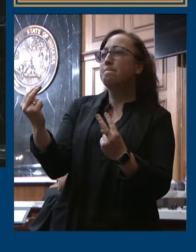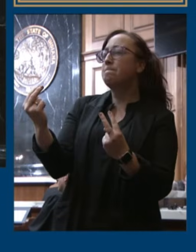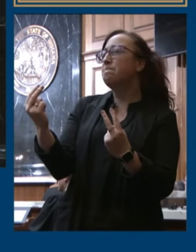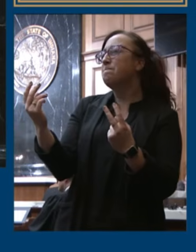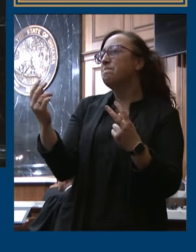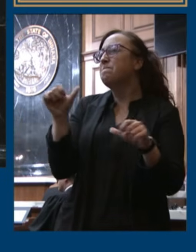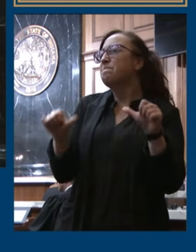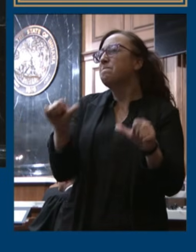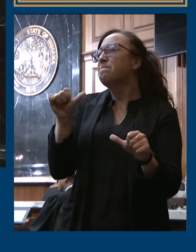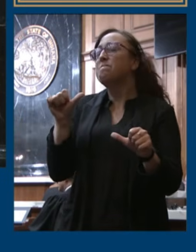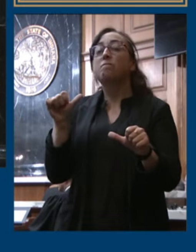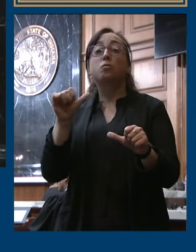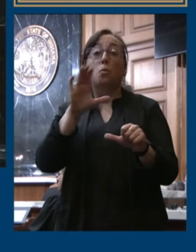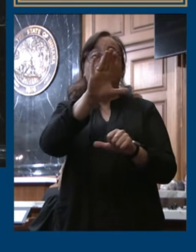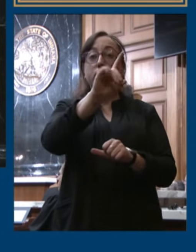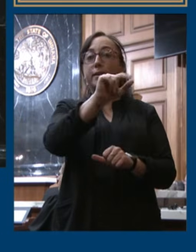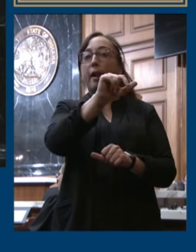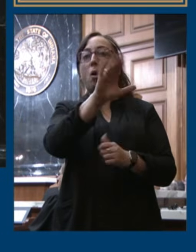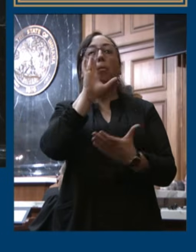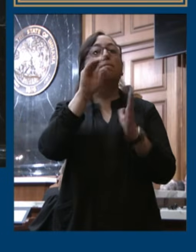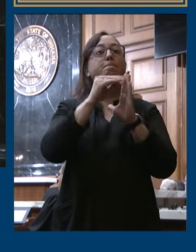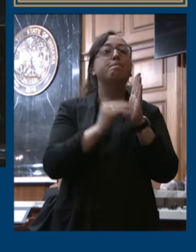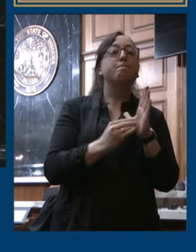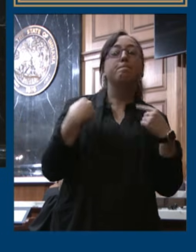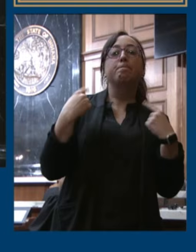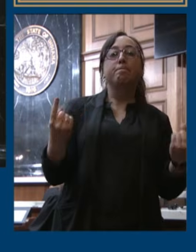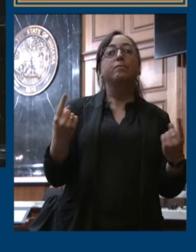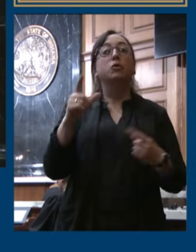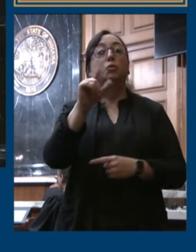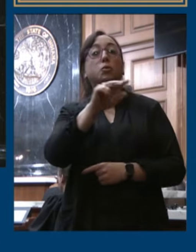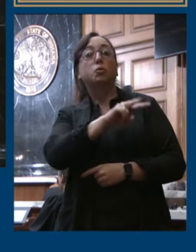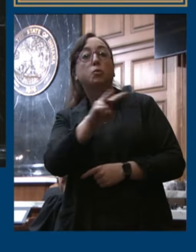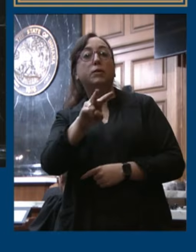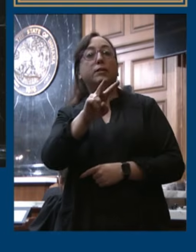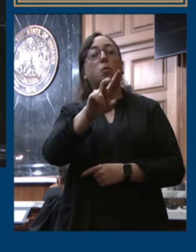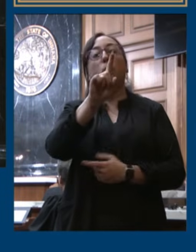SINCE 2022, THERE HAVE BEEN 1,600 JAIL PARTICIPANTS,